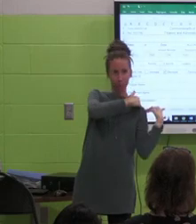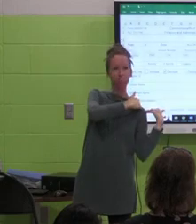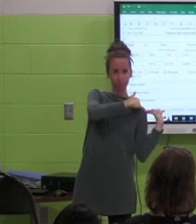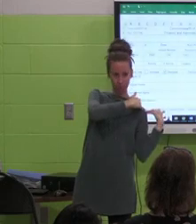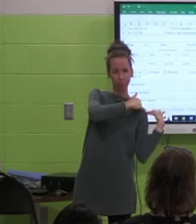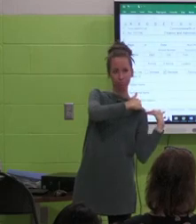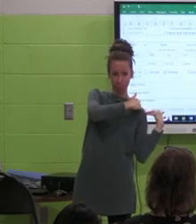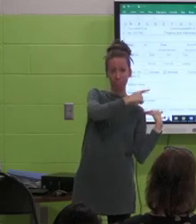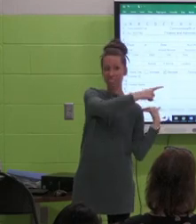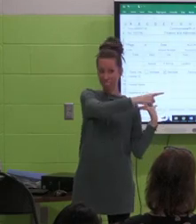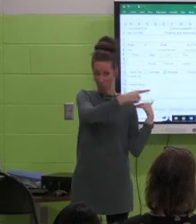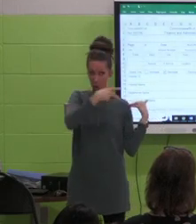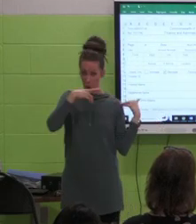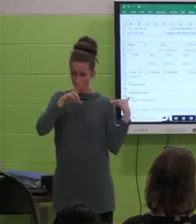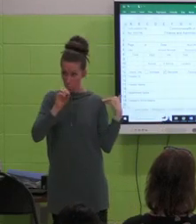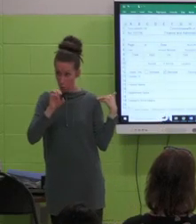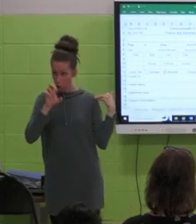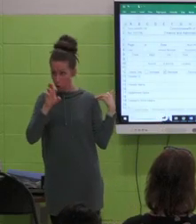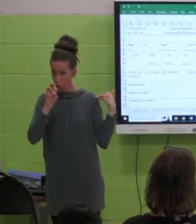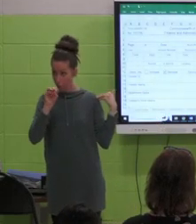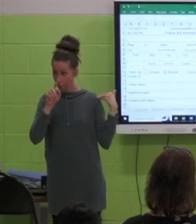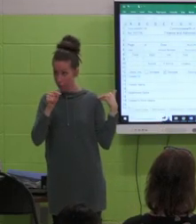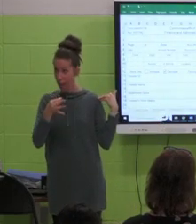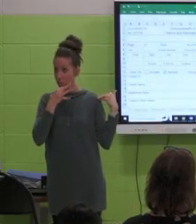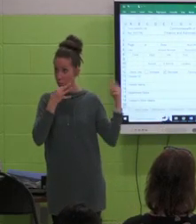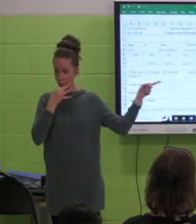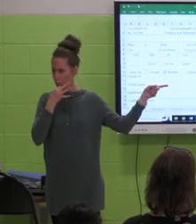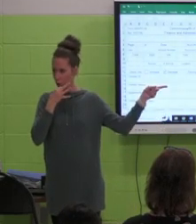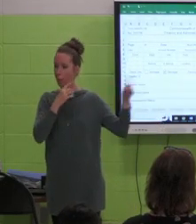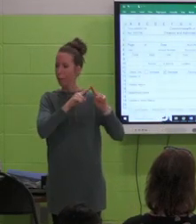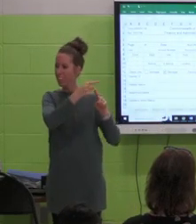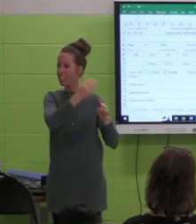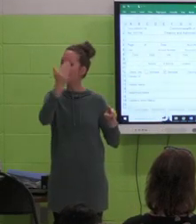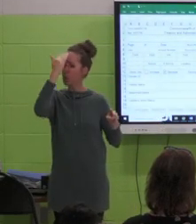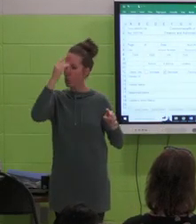procurement expert either but he's going to know who the department to talk to okay because that's